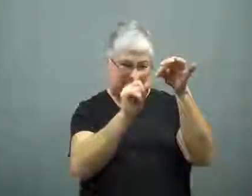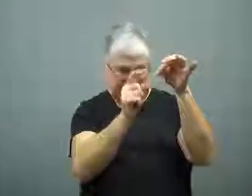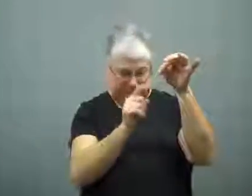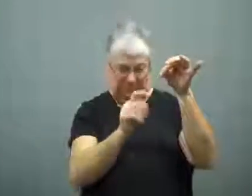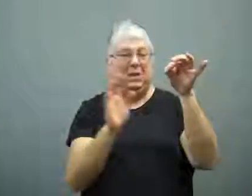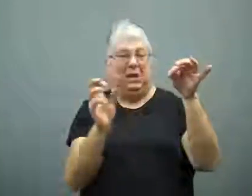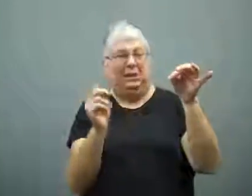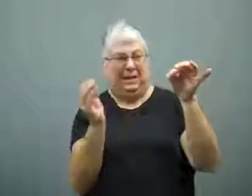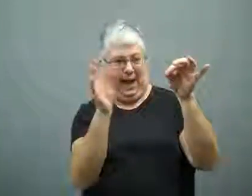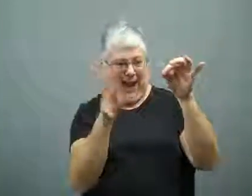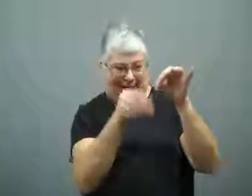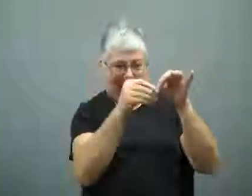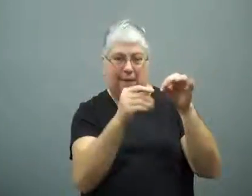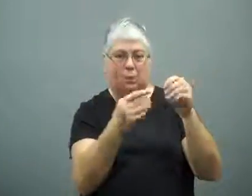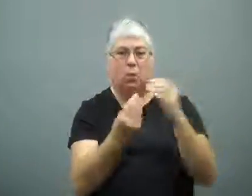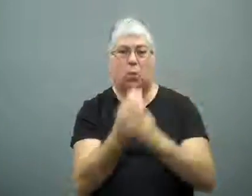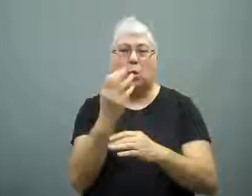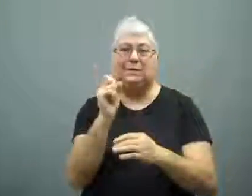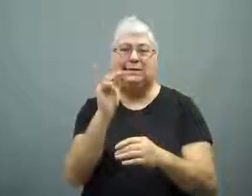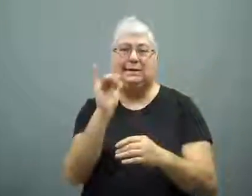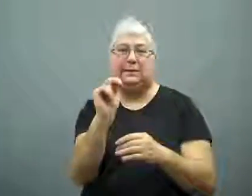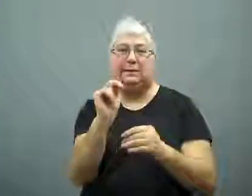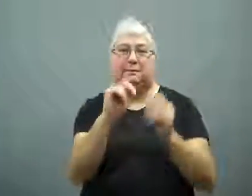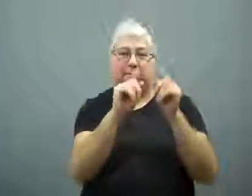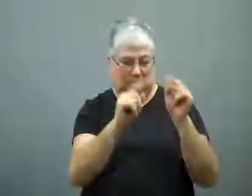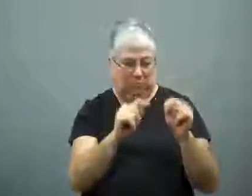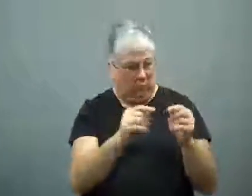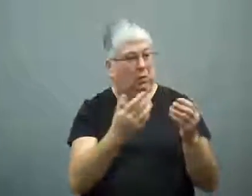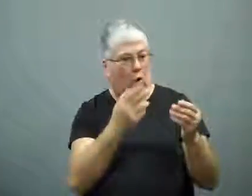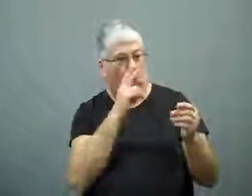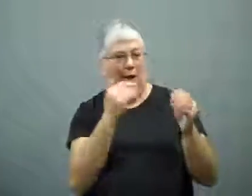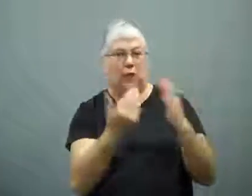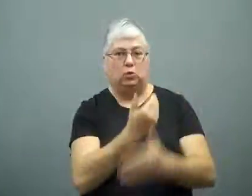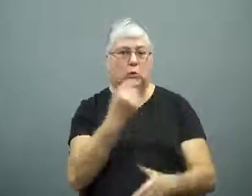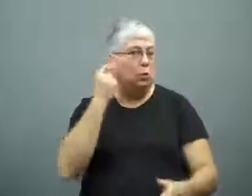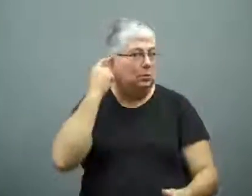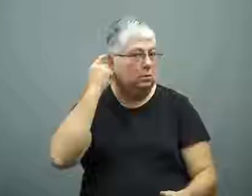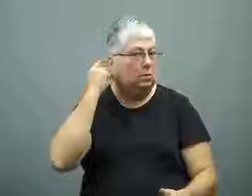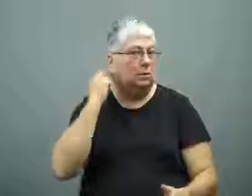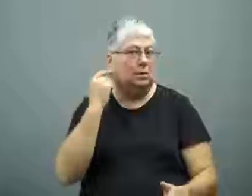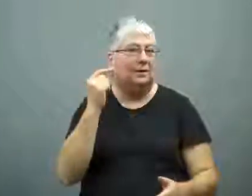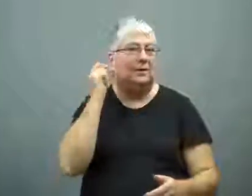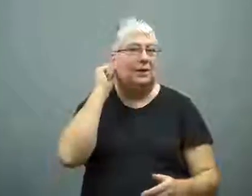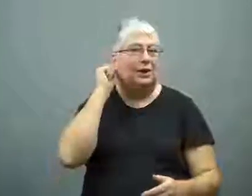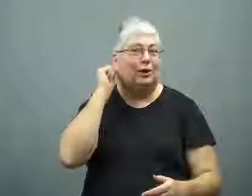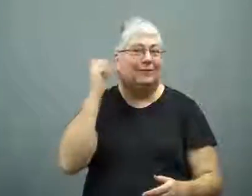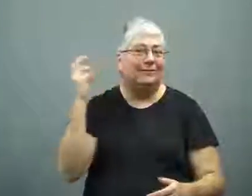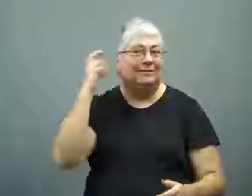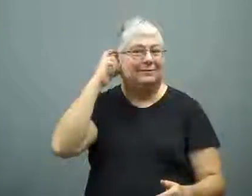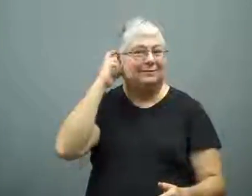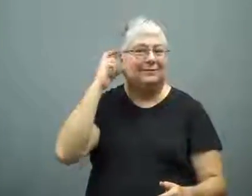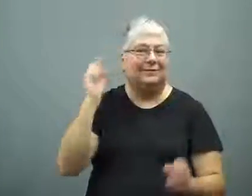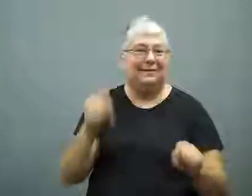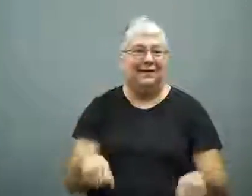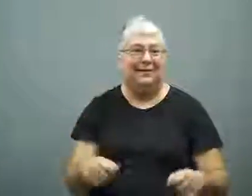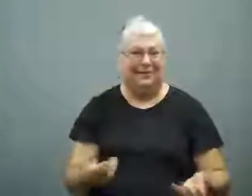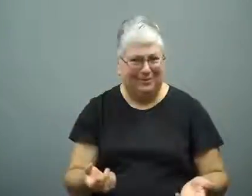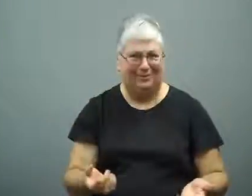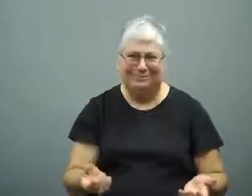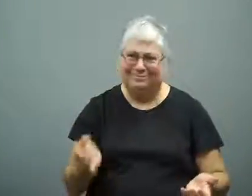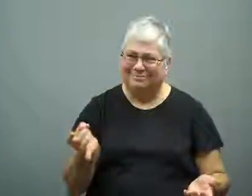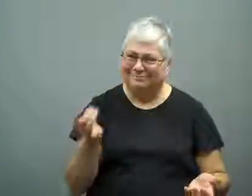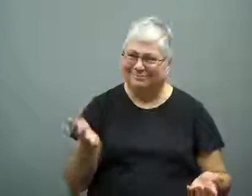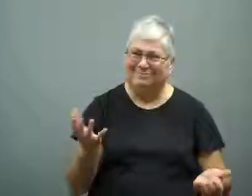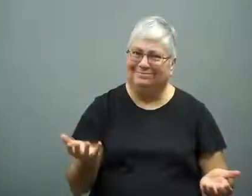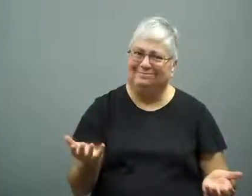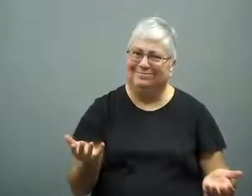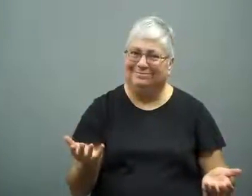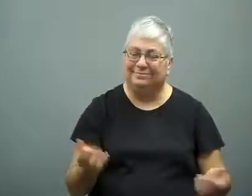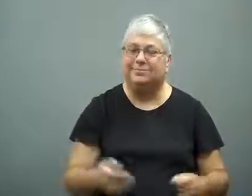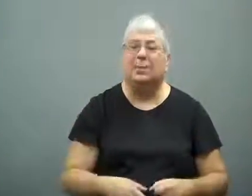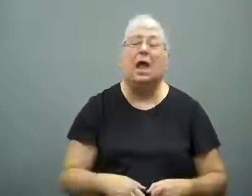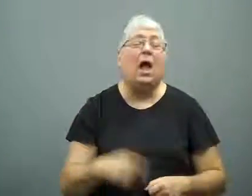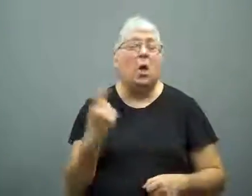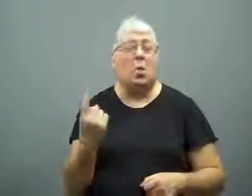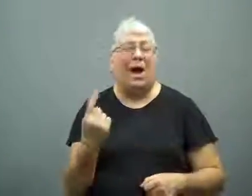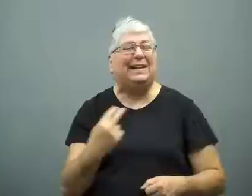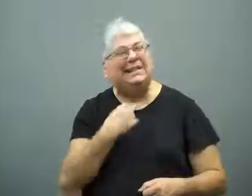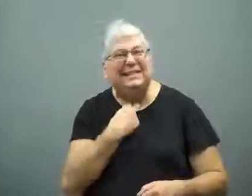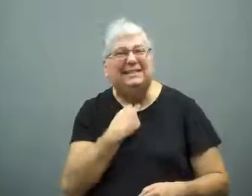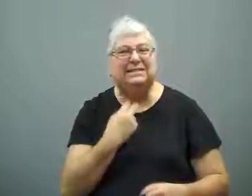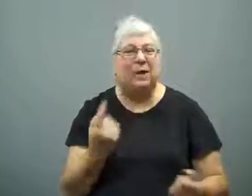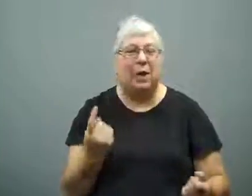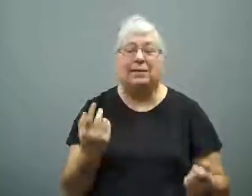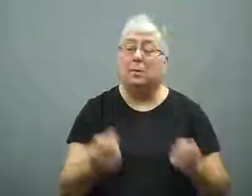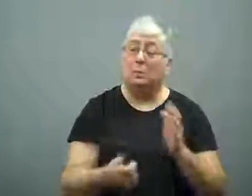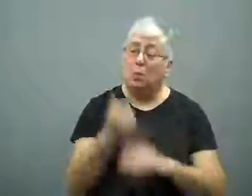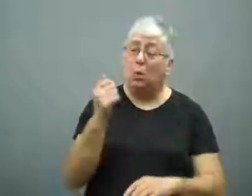that was used to hold living skin, and grow a new ear for someone. Awesome!